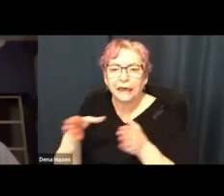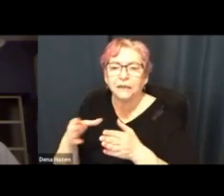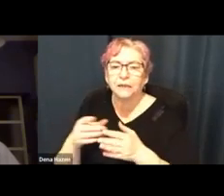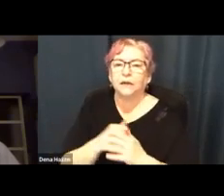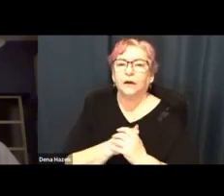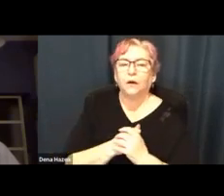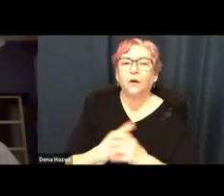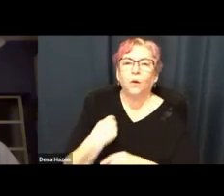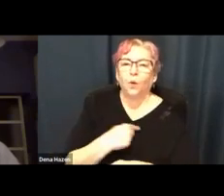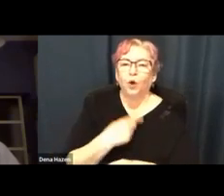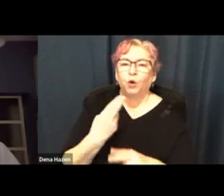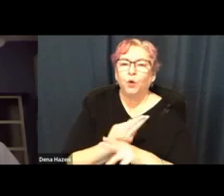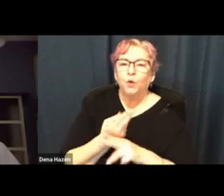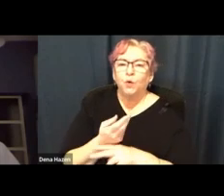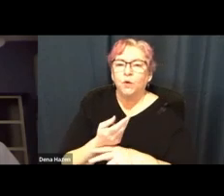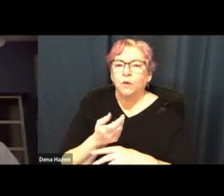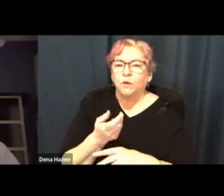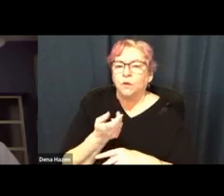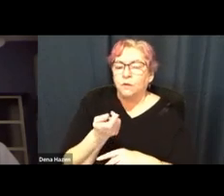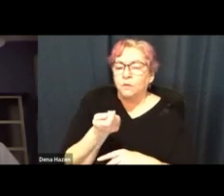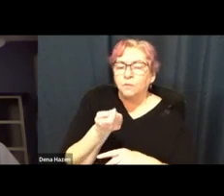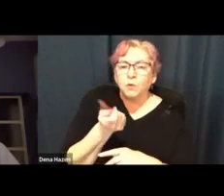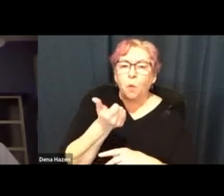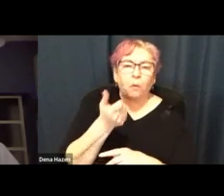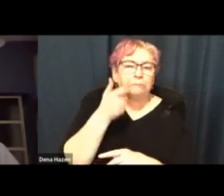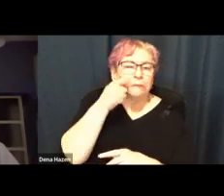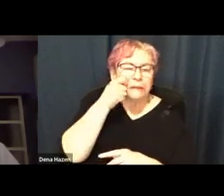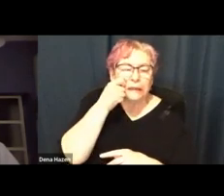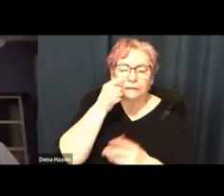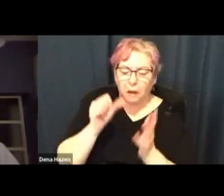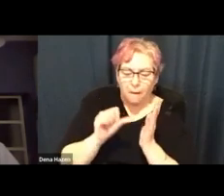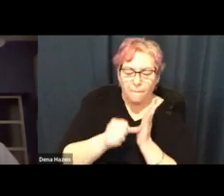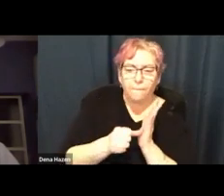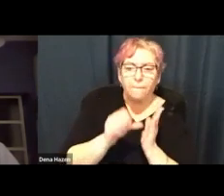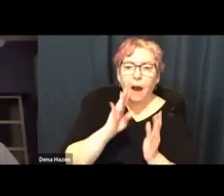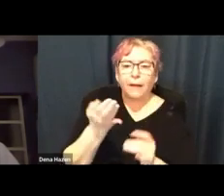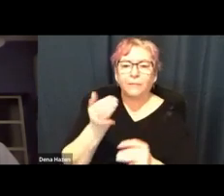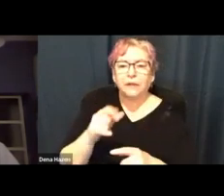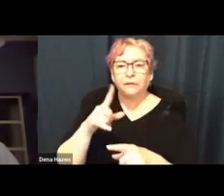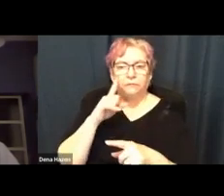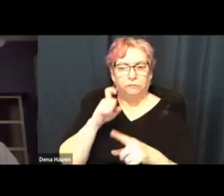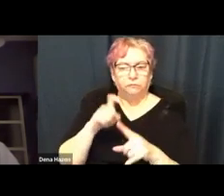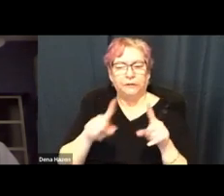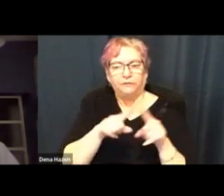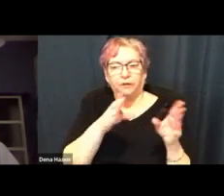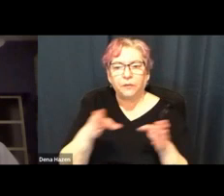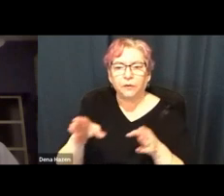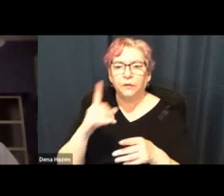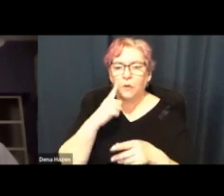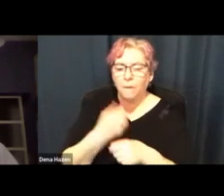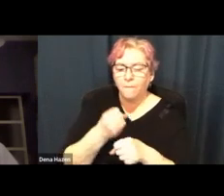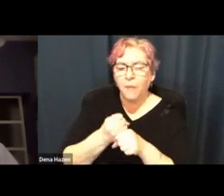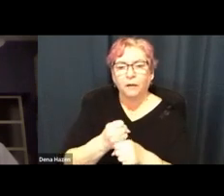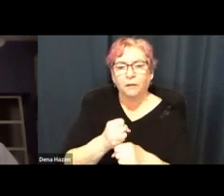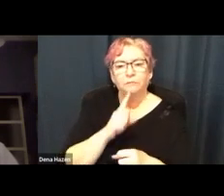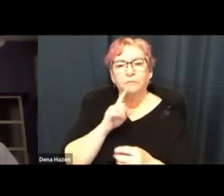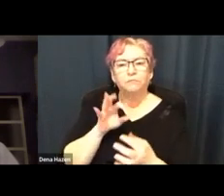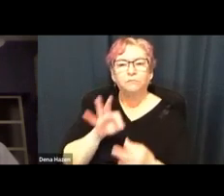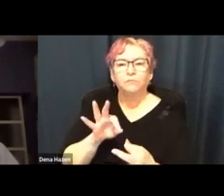We use small skin biopsies from individuals to create living optic cup models to test our